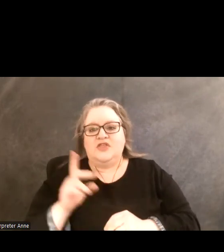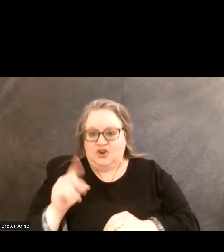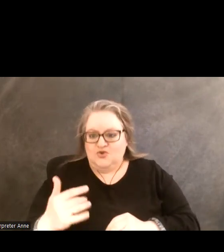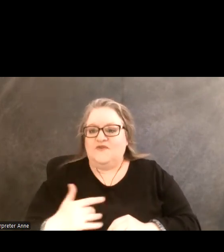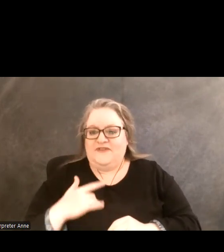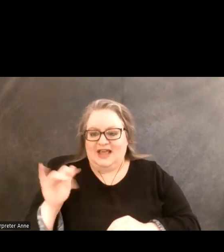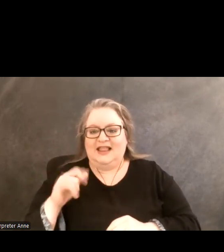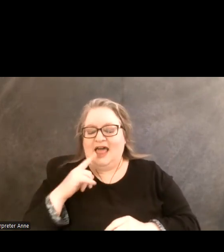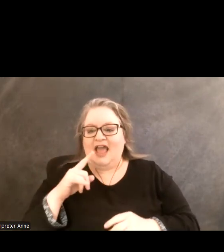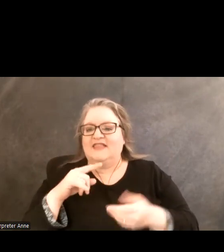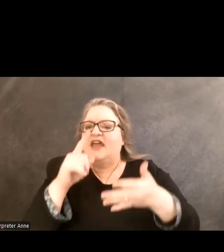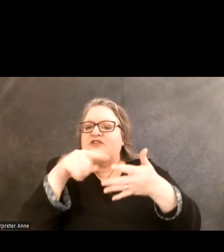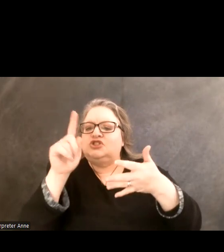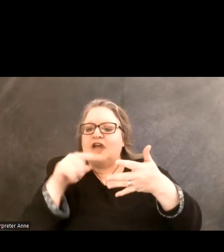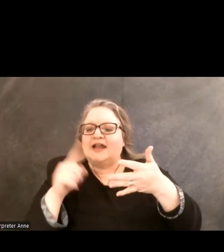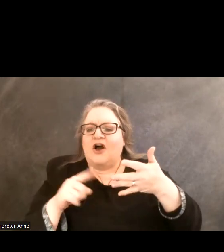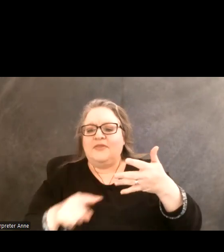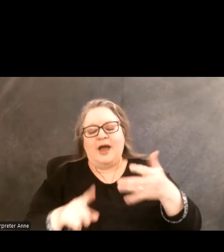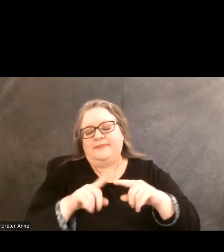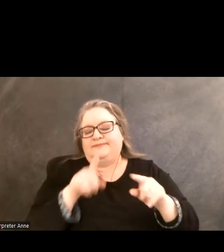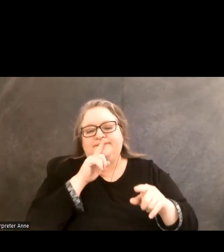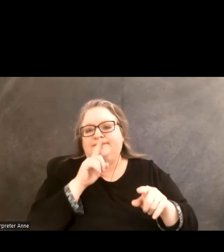checked all the boxes but they don't really think through what